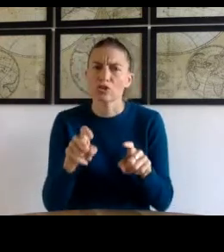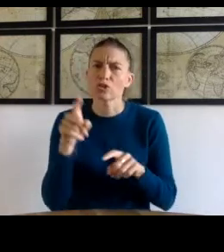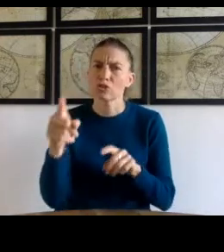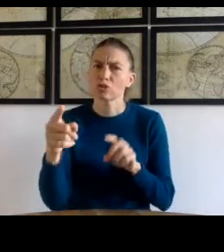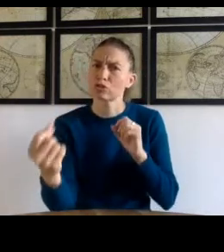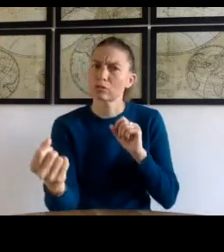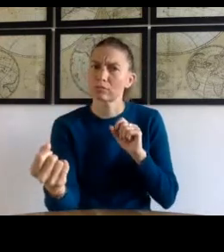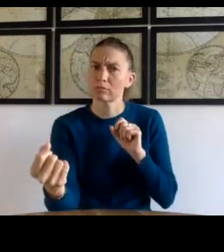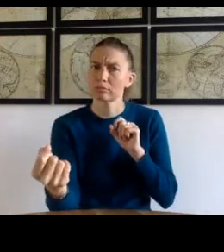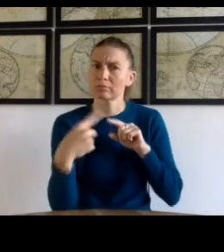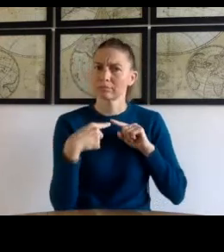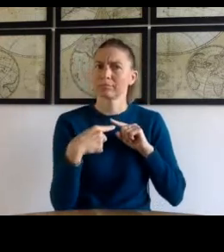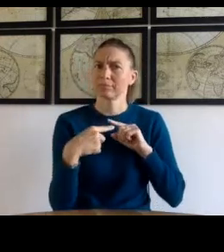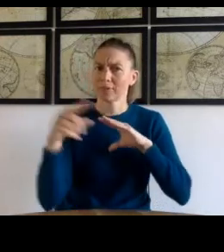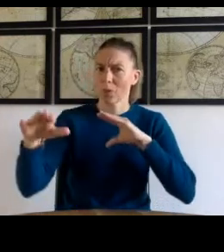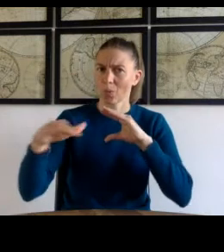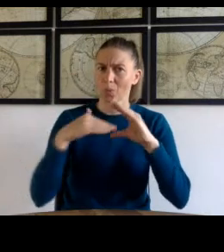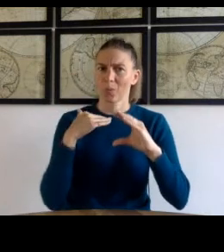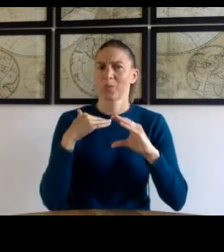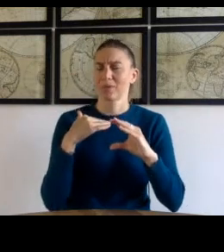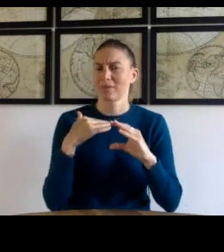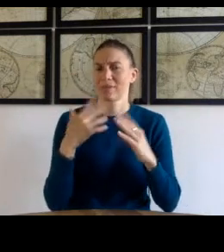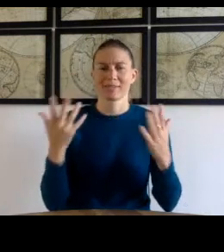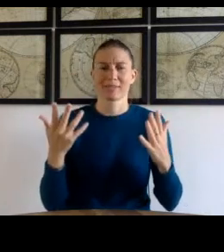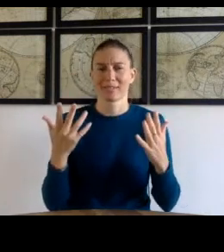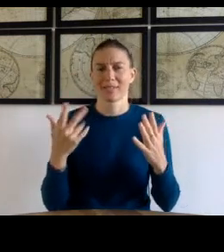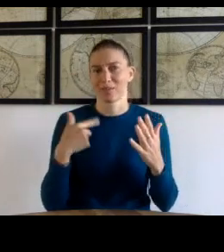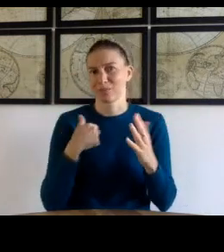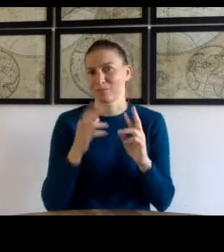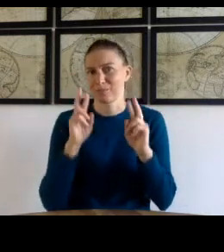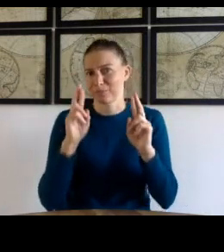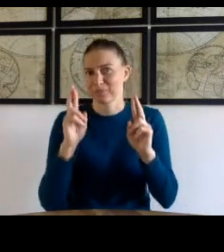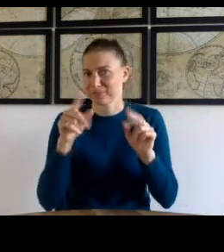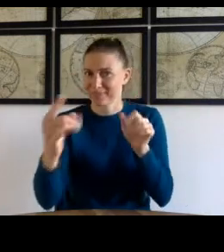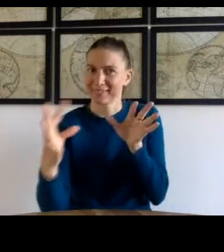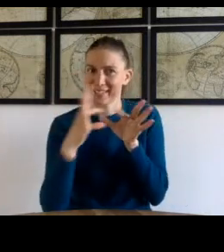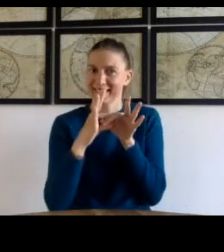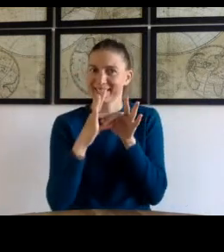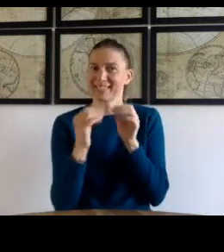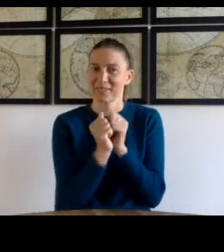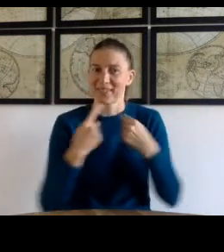which is always a good thing to do with people interested in this area. Thank you.